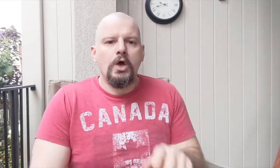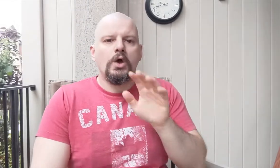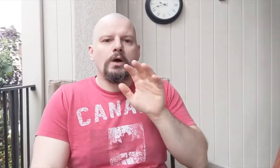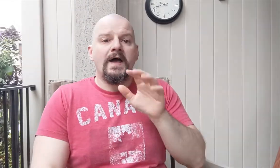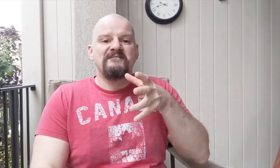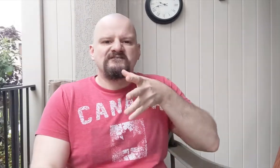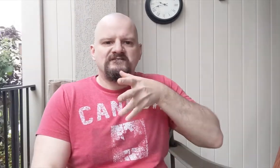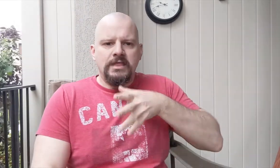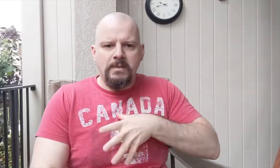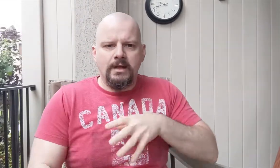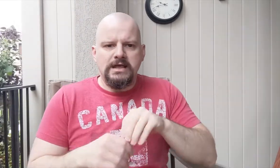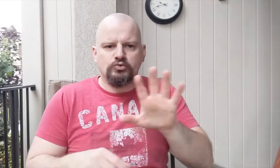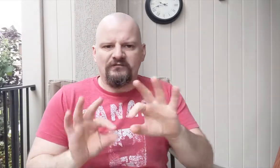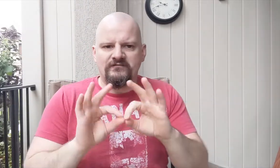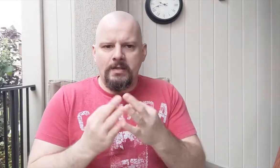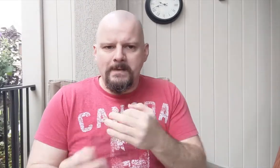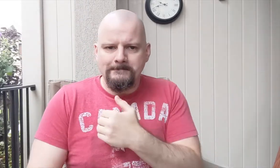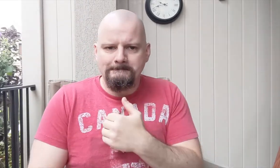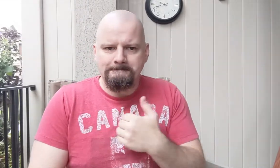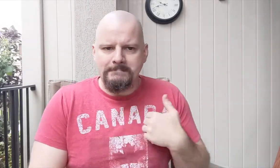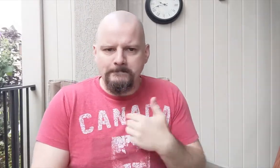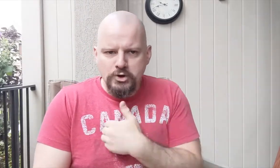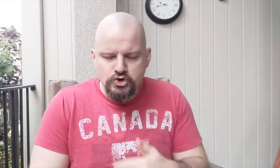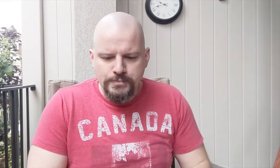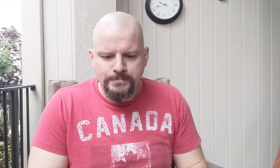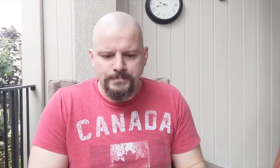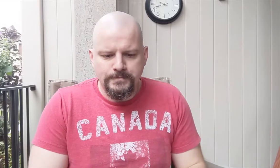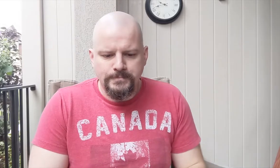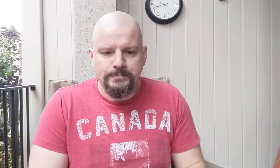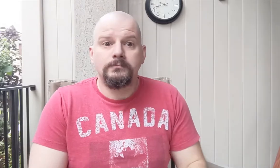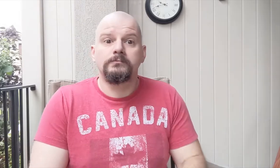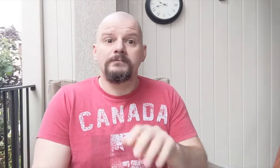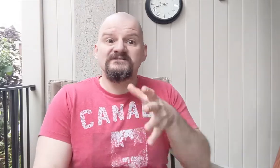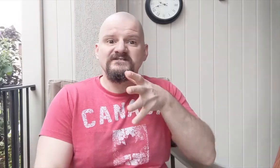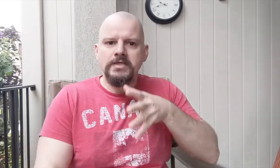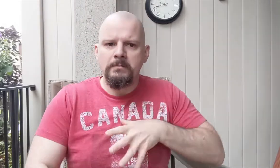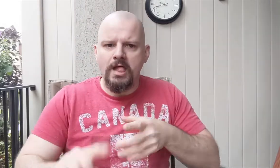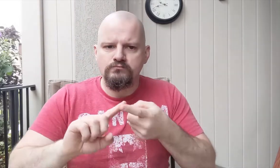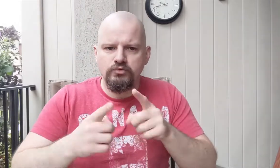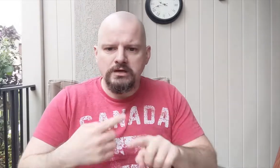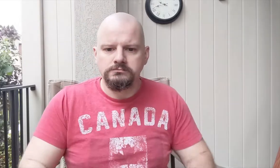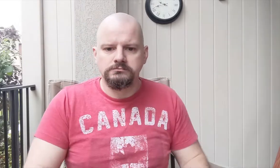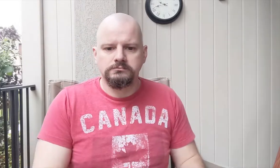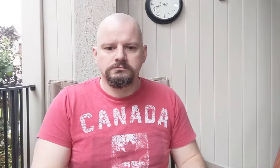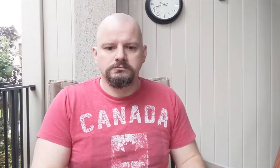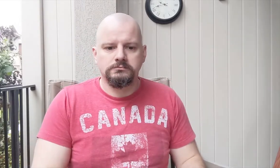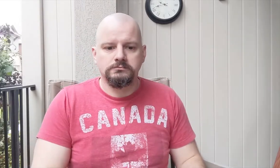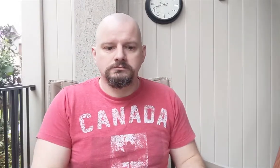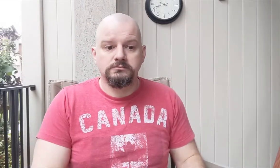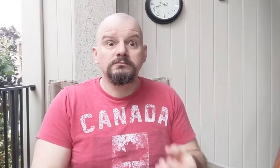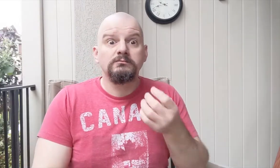Females in your family, female friends,